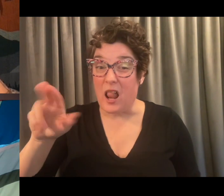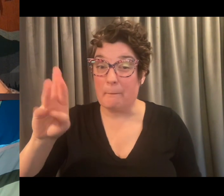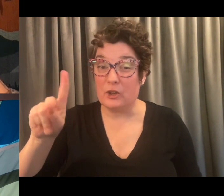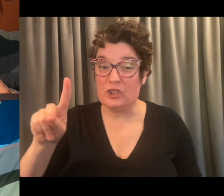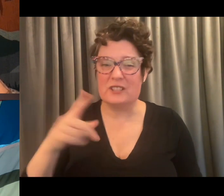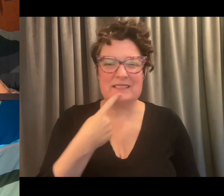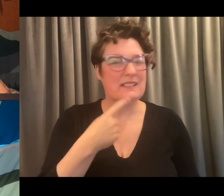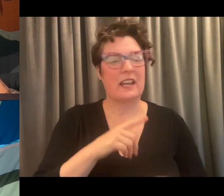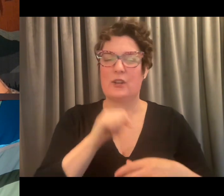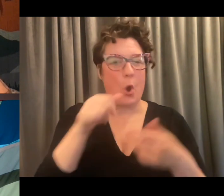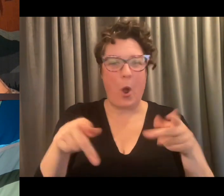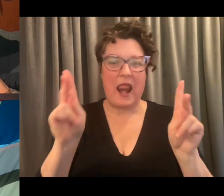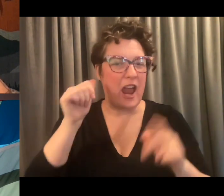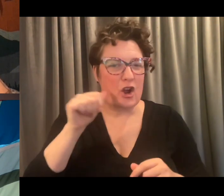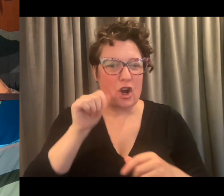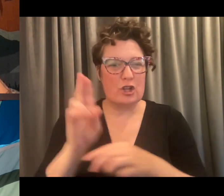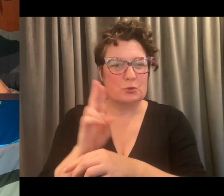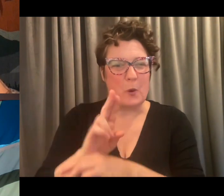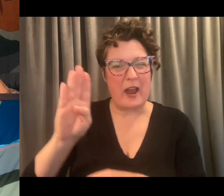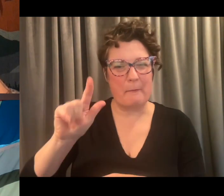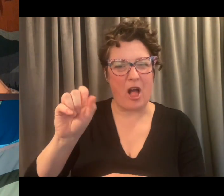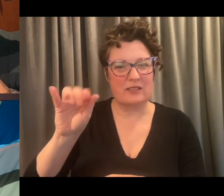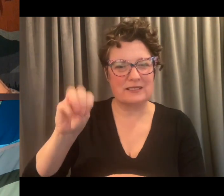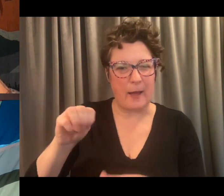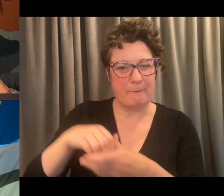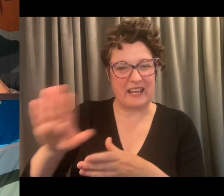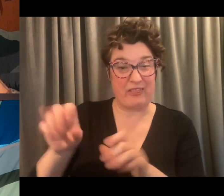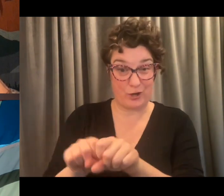Kat Johnston found that story when we were researching years ago together.